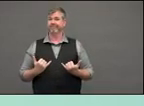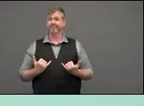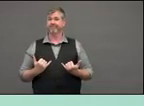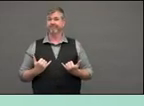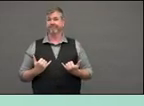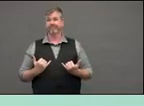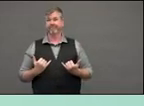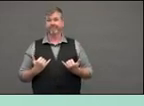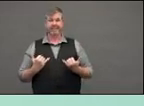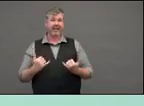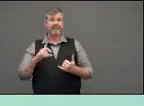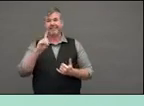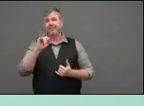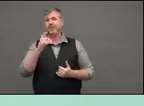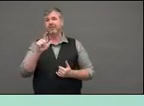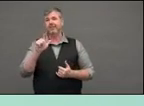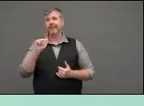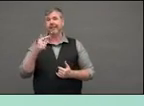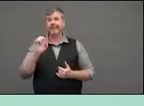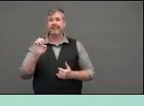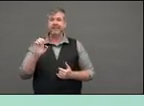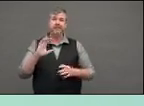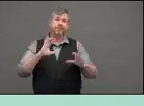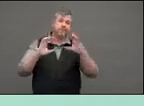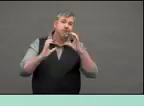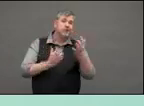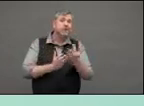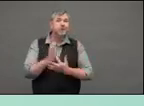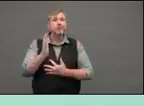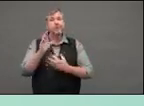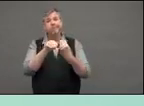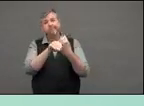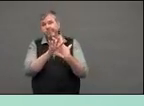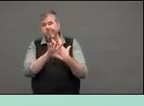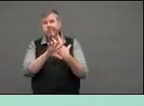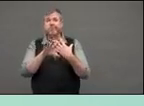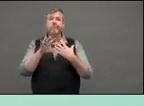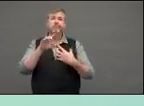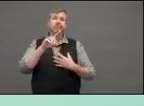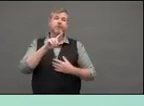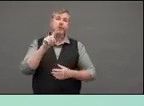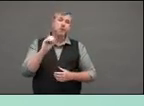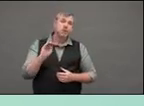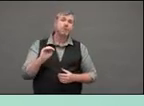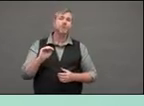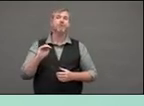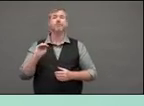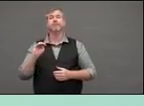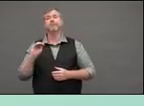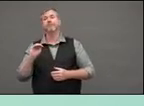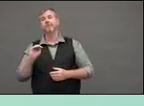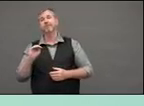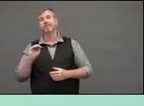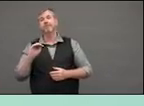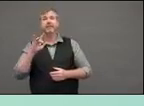friends family through our phones they're just one click away so you know sometimes i'll hop on go on